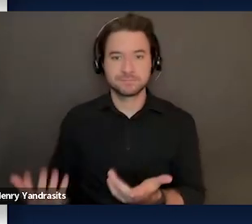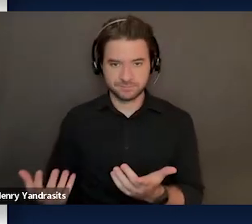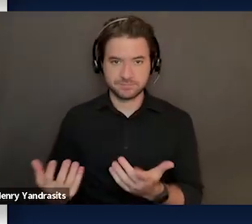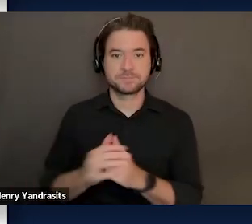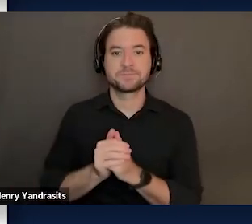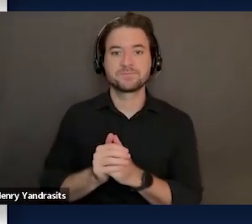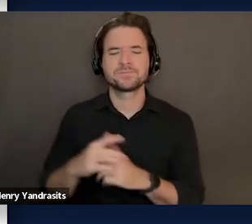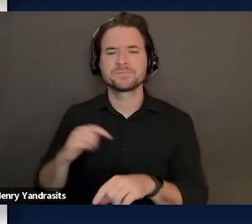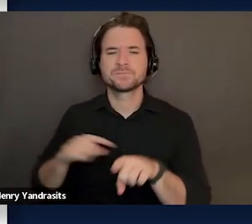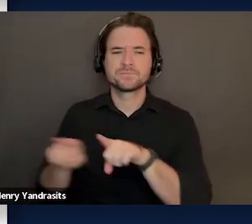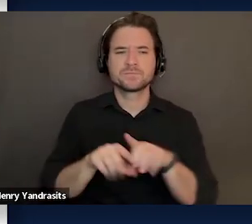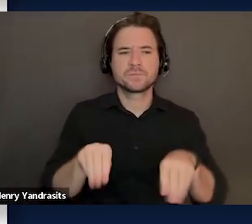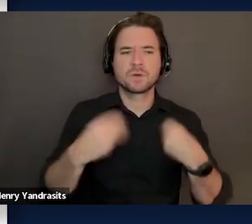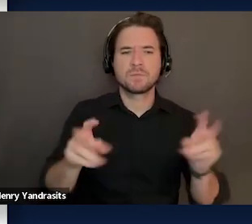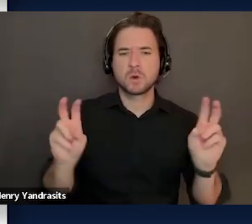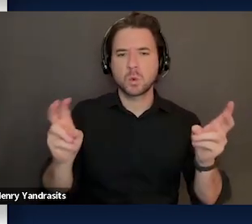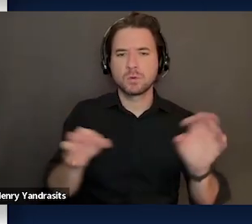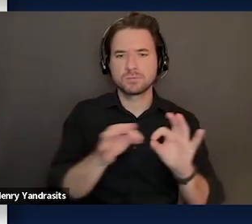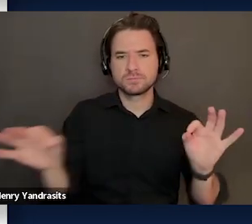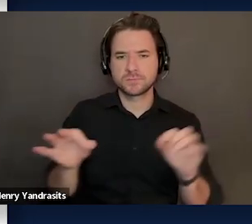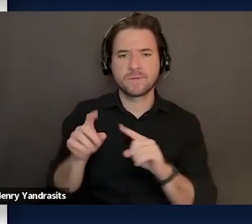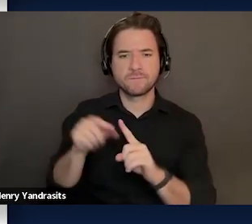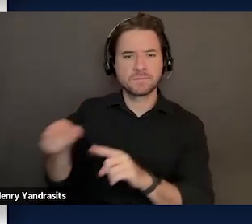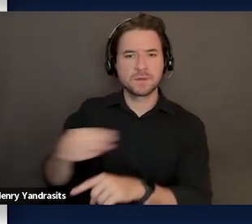I'll also offer you a quote here from a workgroup member.